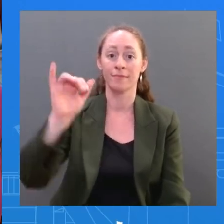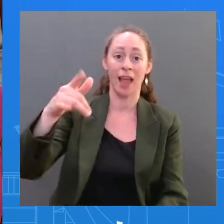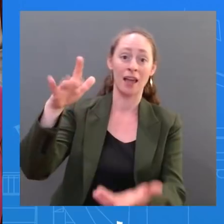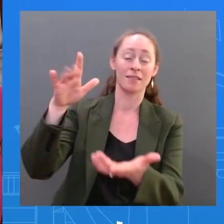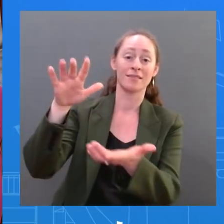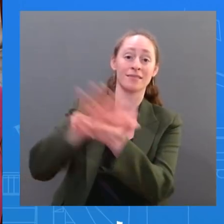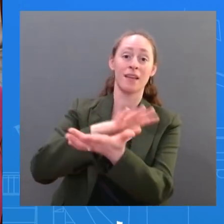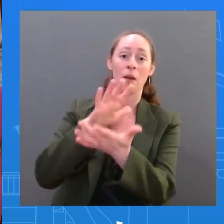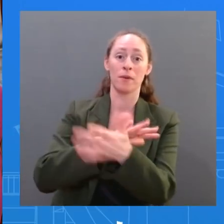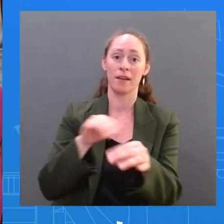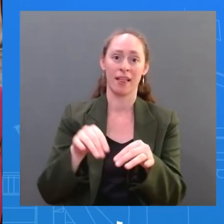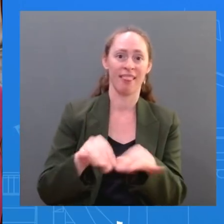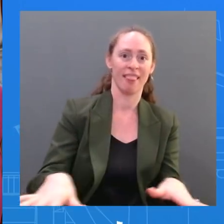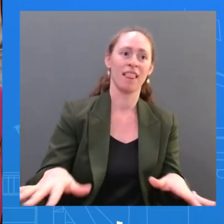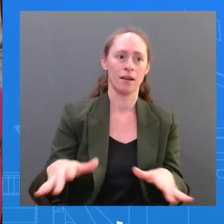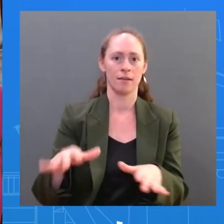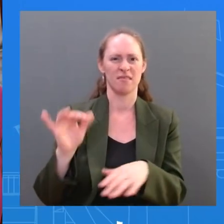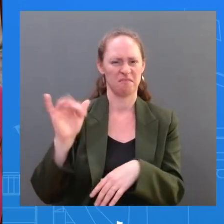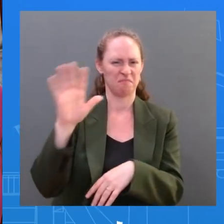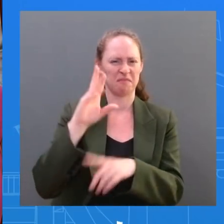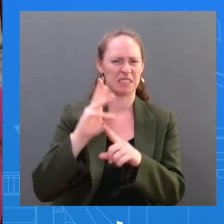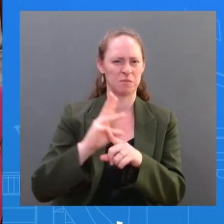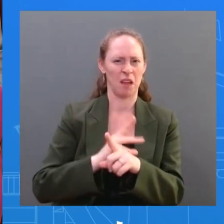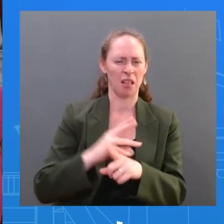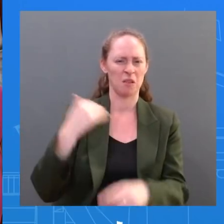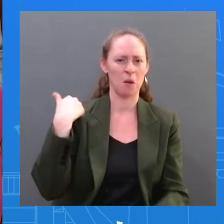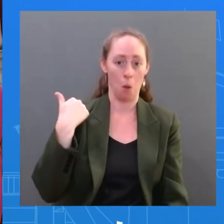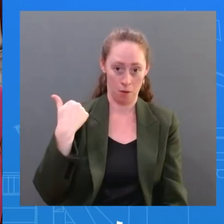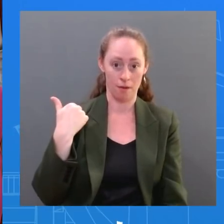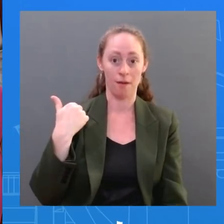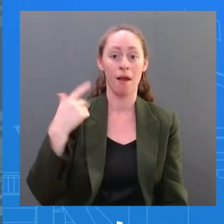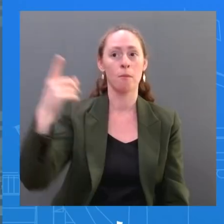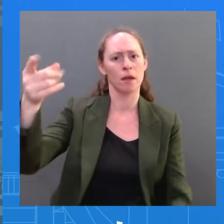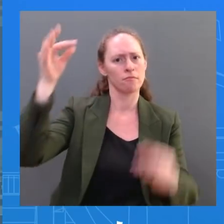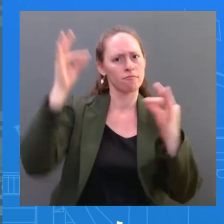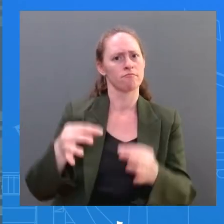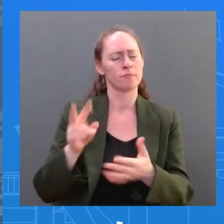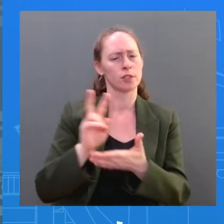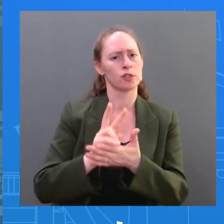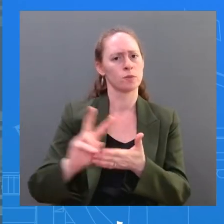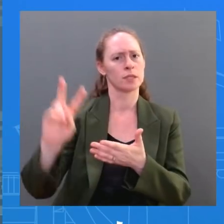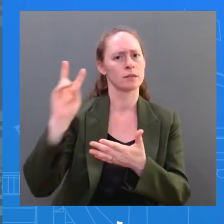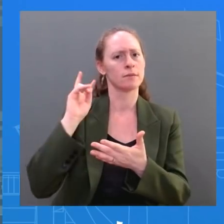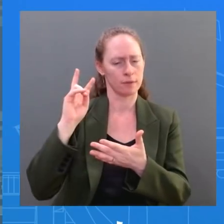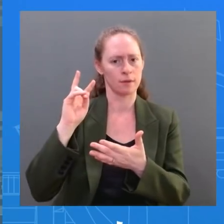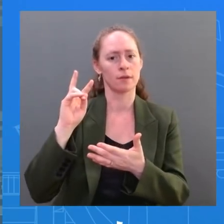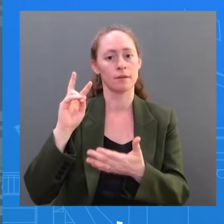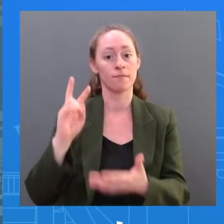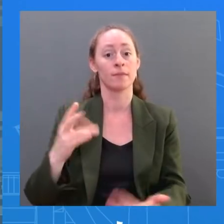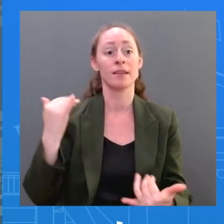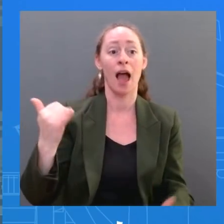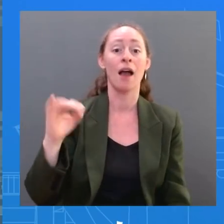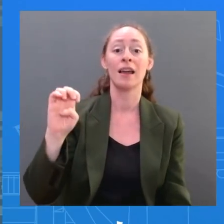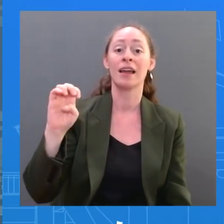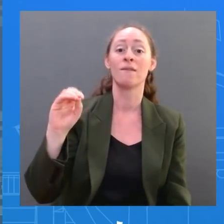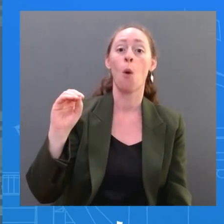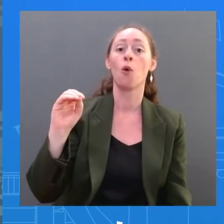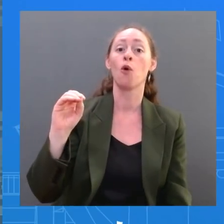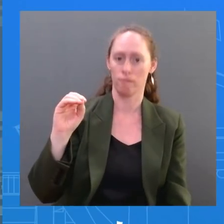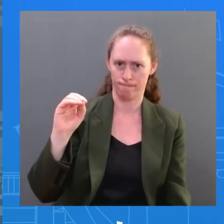are on the table now that this executive order has been signed? Ms. Klein: I'm not going to preview our process. But all the things that you've heard about